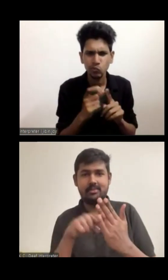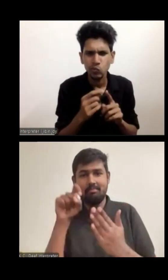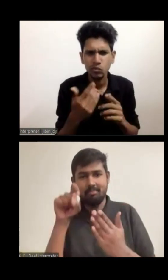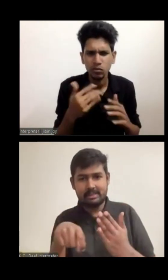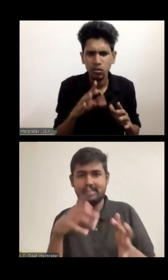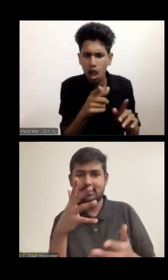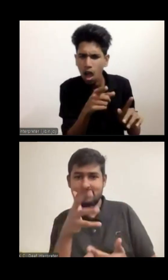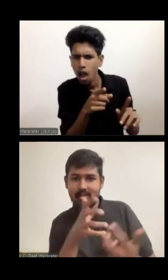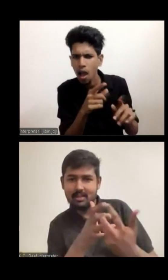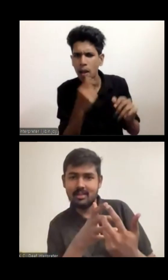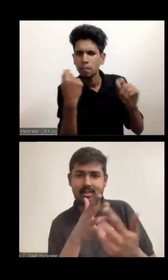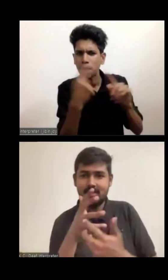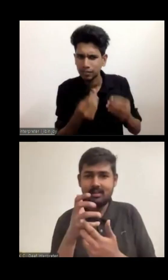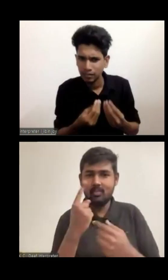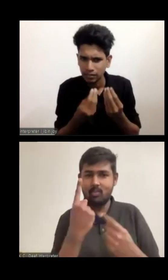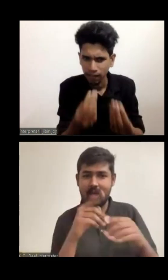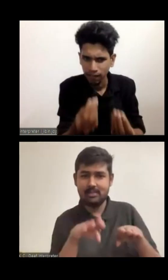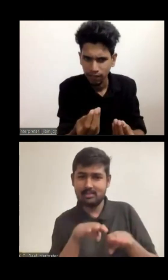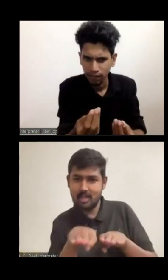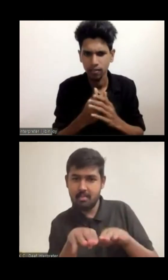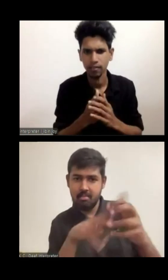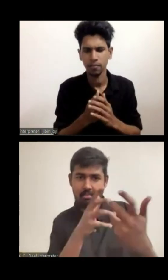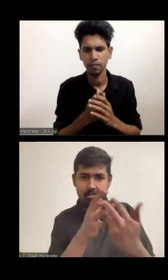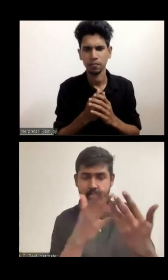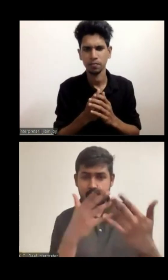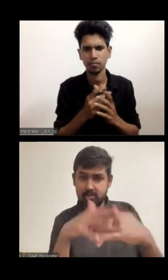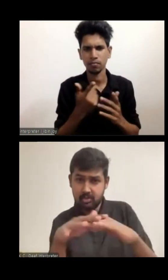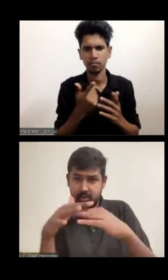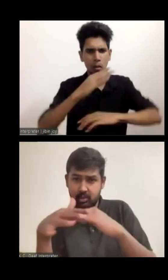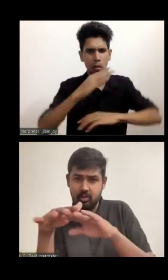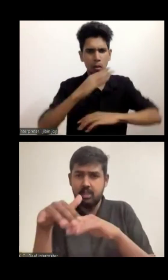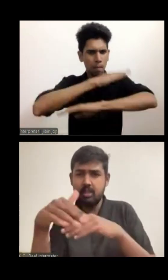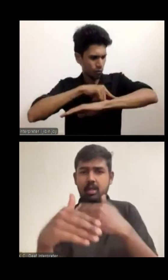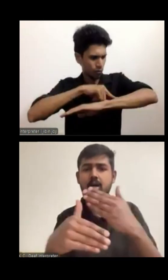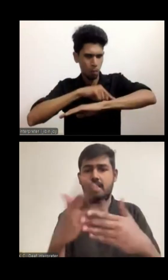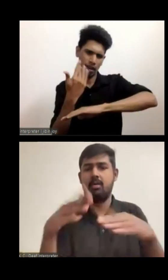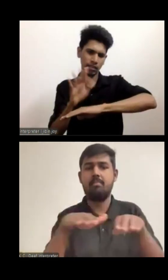So that your platform is customized to you. And this is something which has become more easier now.